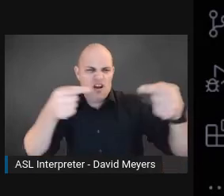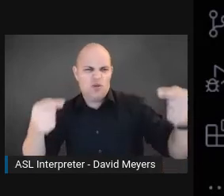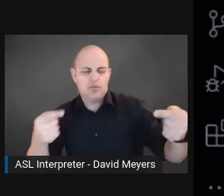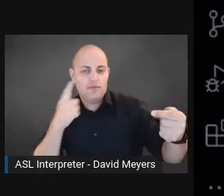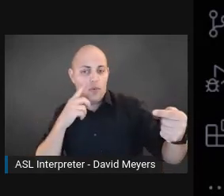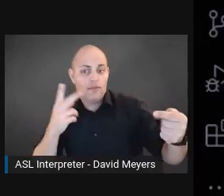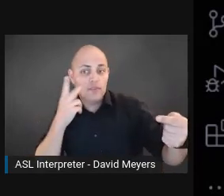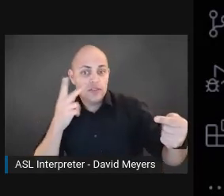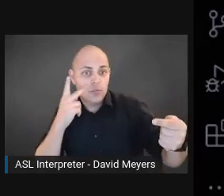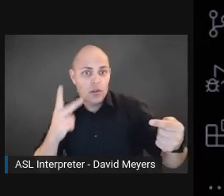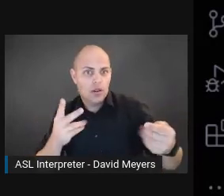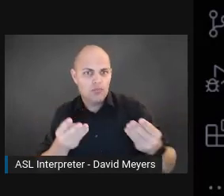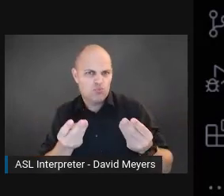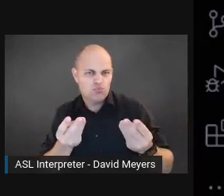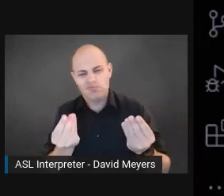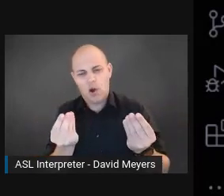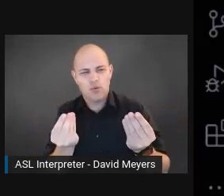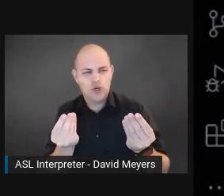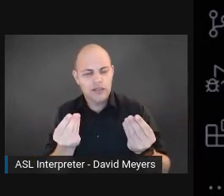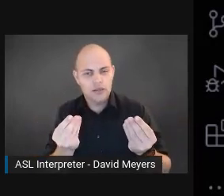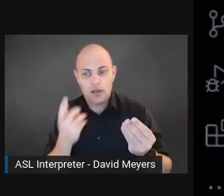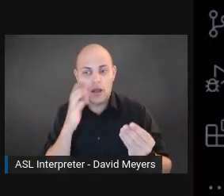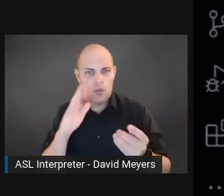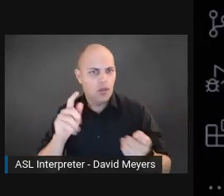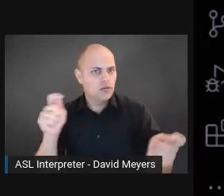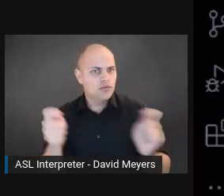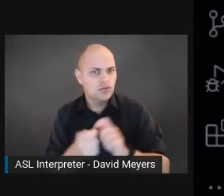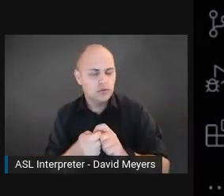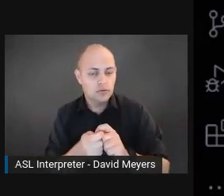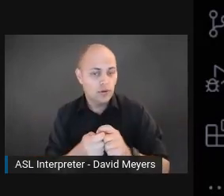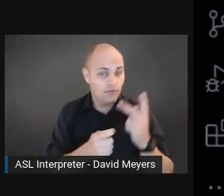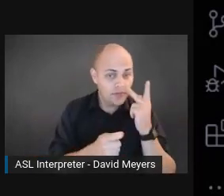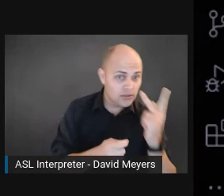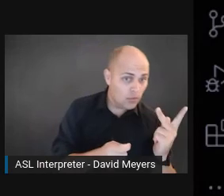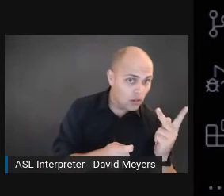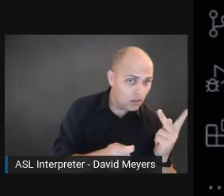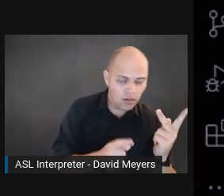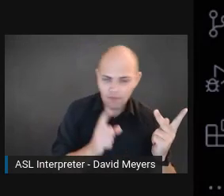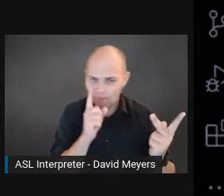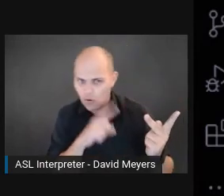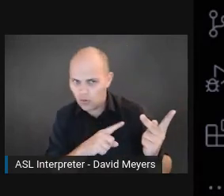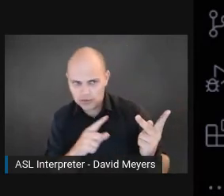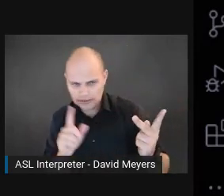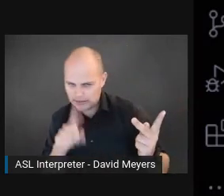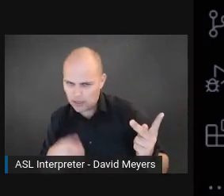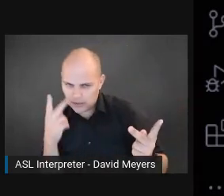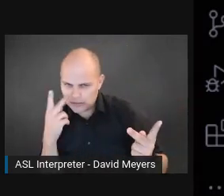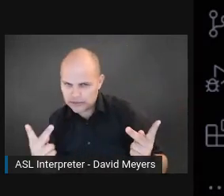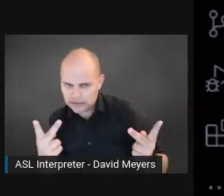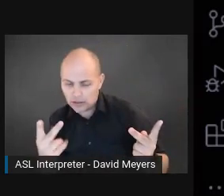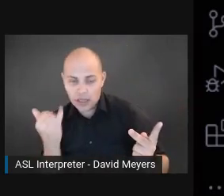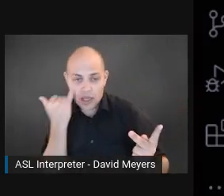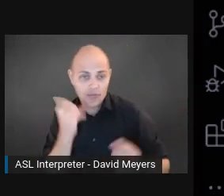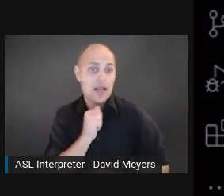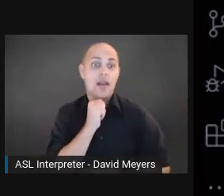If it is currently visible, it will now be false, ARIA-expanded equals false. If it is not visible, currently ARIA-expanded is false,